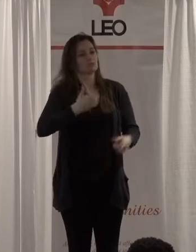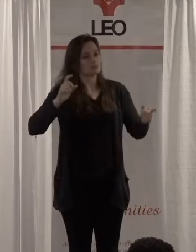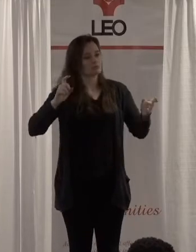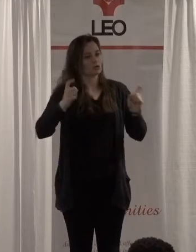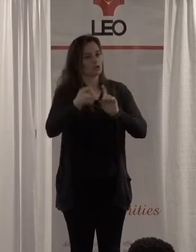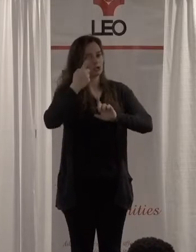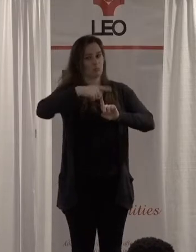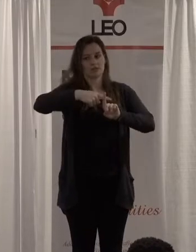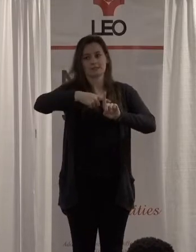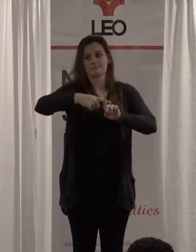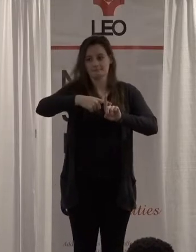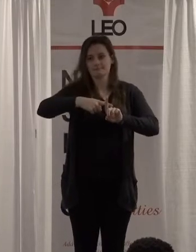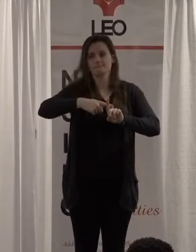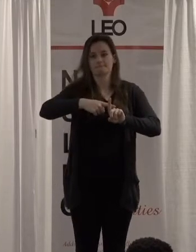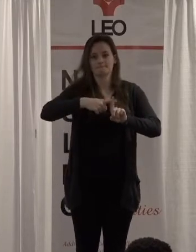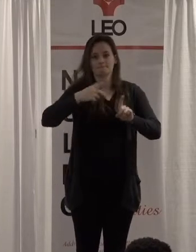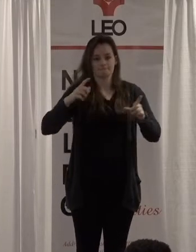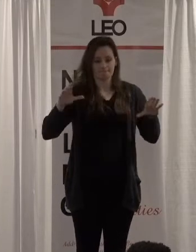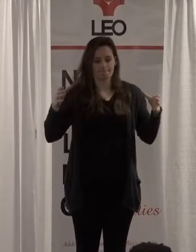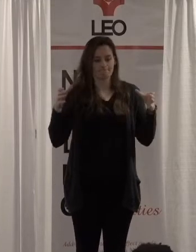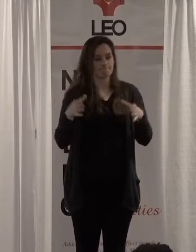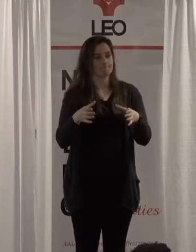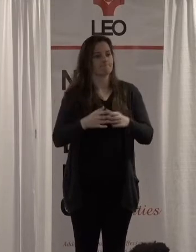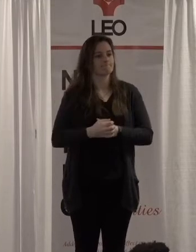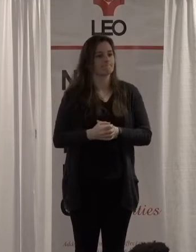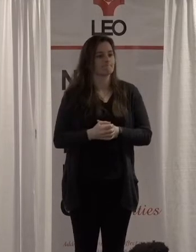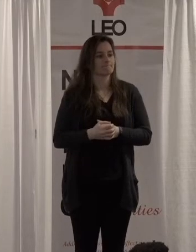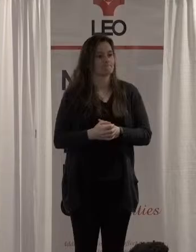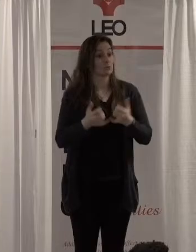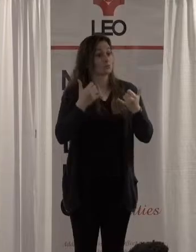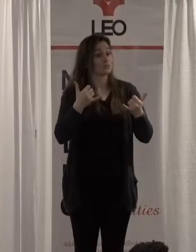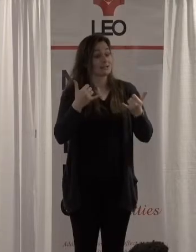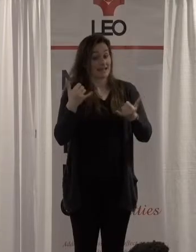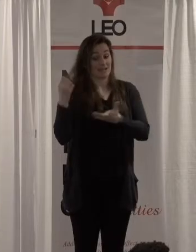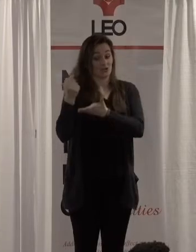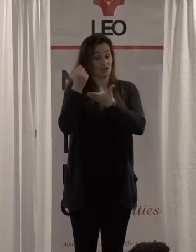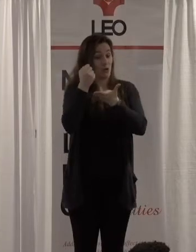AS TODAY'S SCHOLARSHIPS ARE AWARDED AND WE HEAR FROM THIS YEAR'S RECIPIENTS